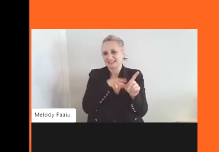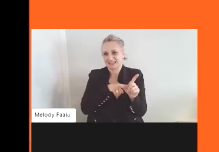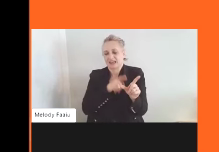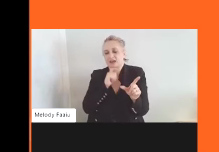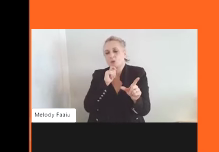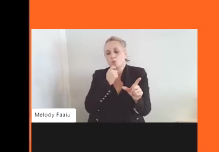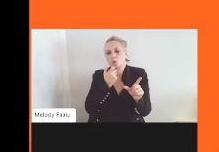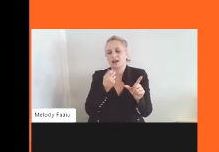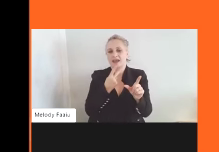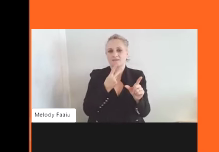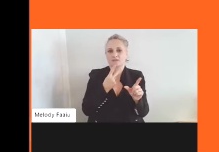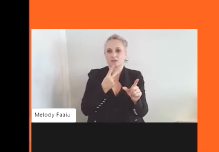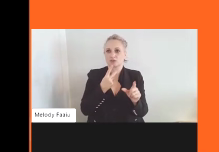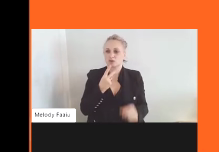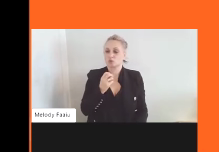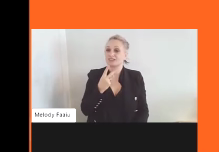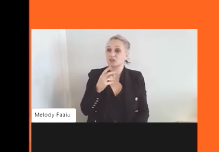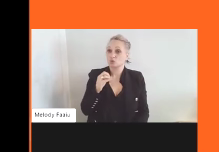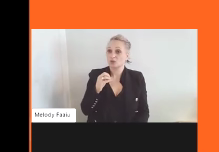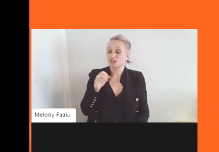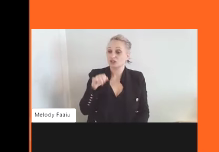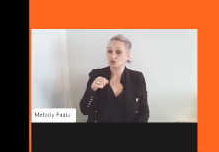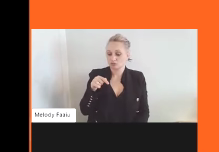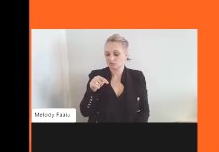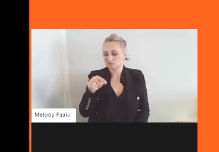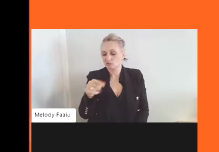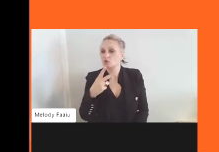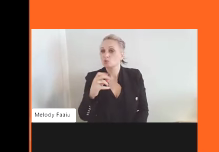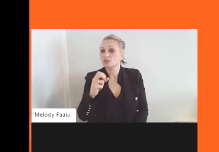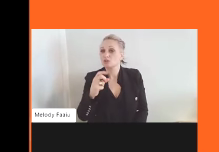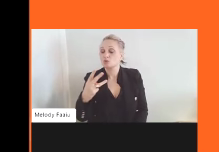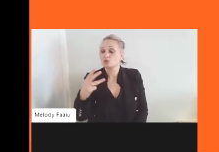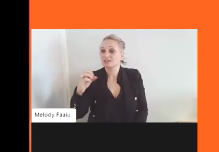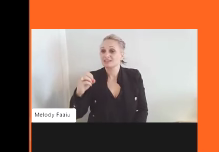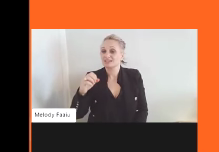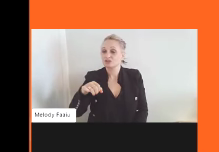doing actual research projects on equitable access. So we really